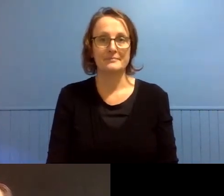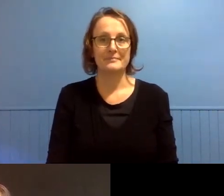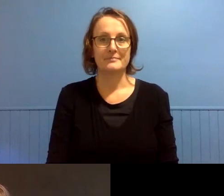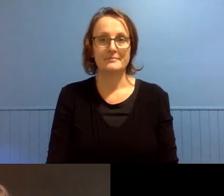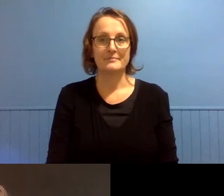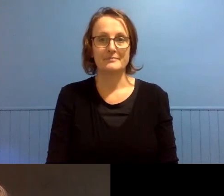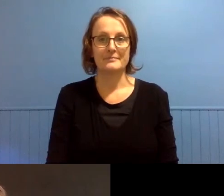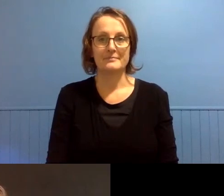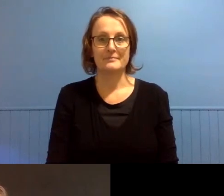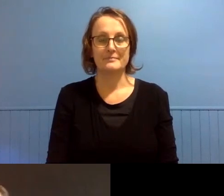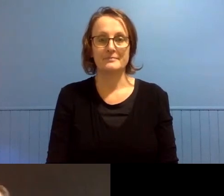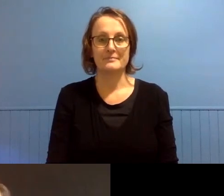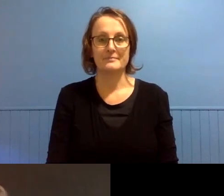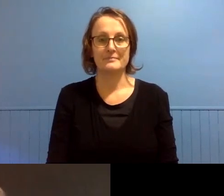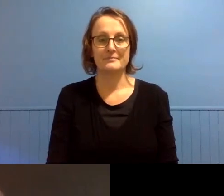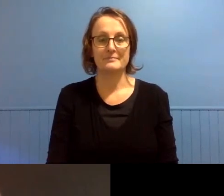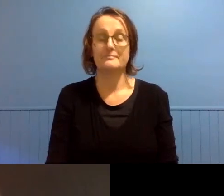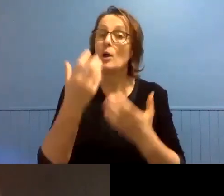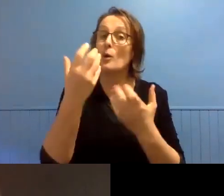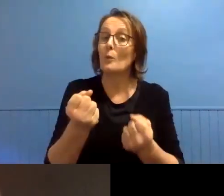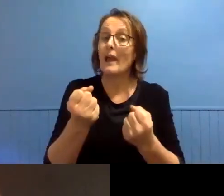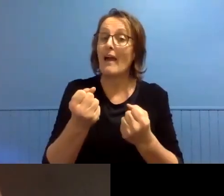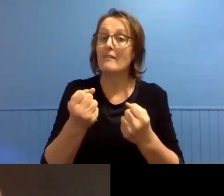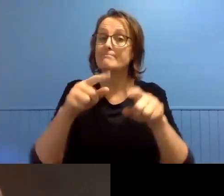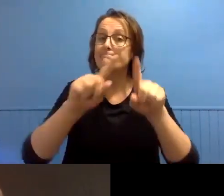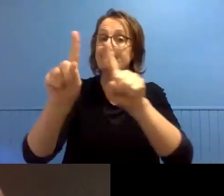everyone. There's a bunch of questions that's come in. If you